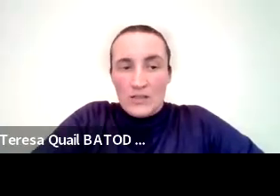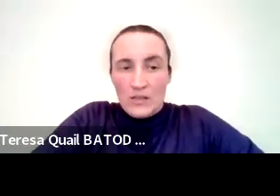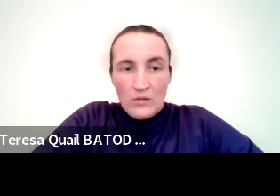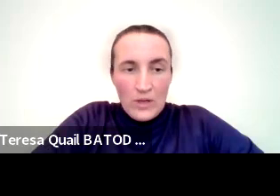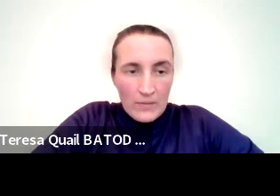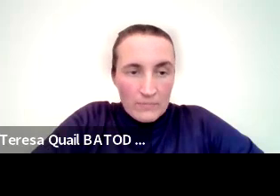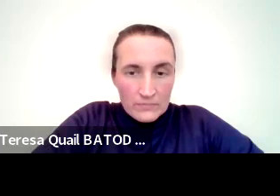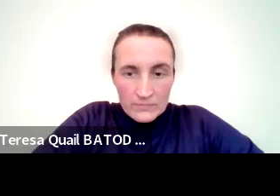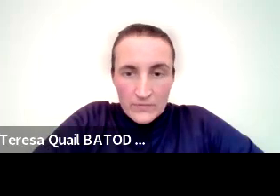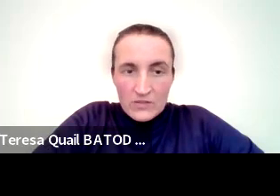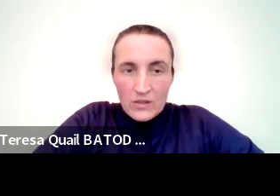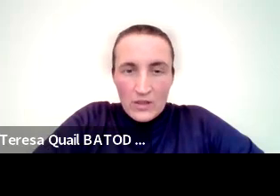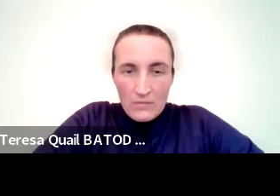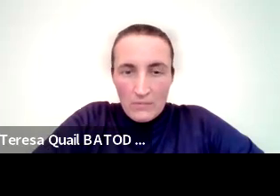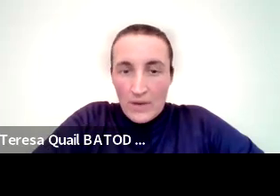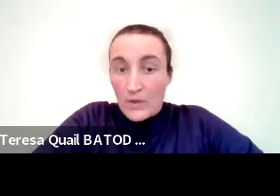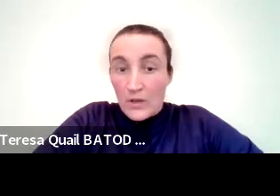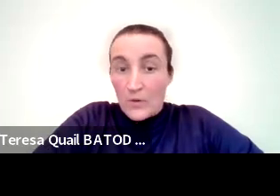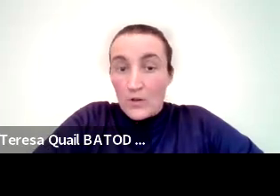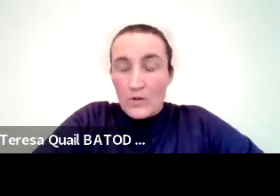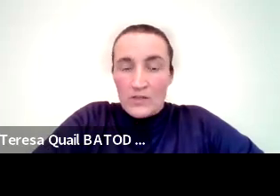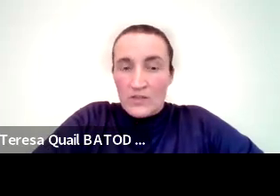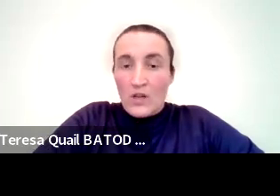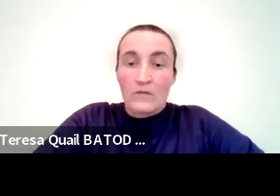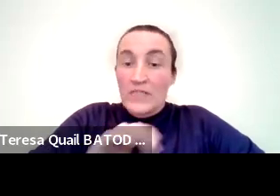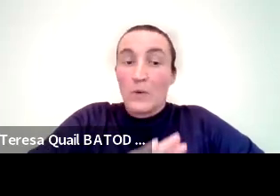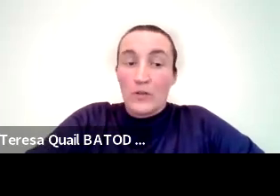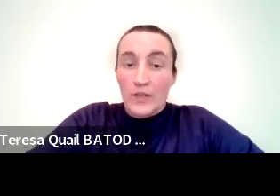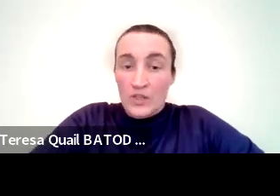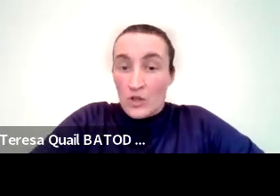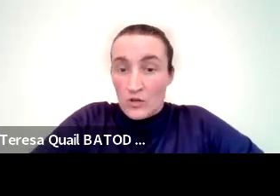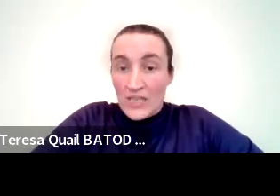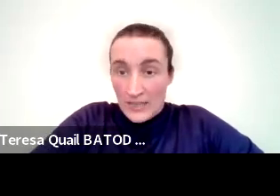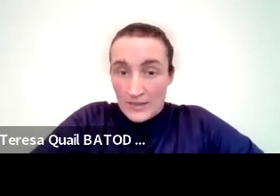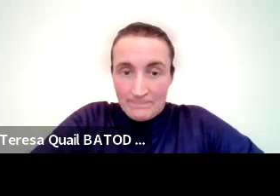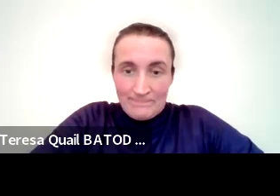It might be the computer. It's just not visible on the share screen yet.